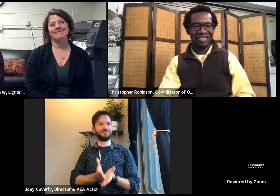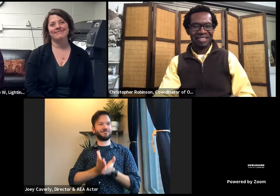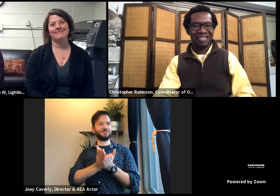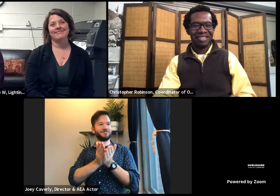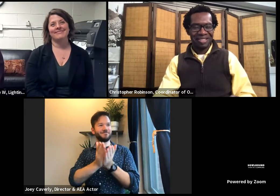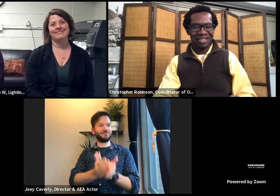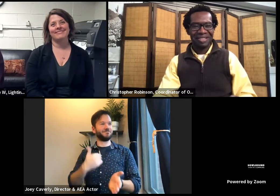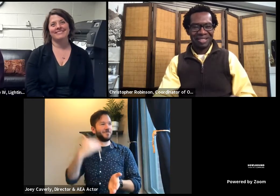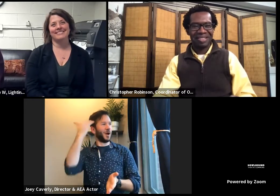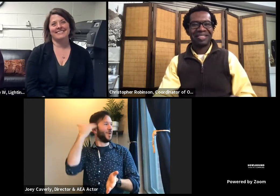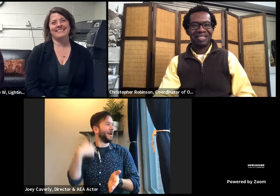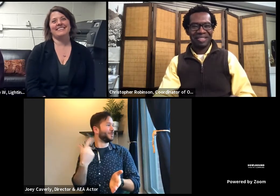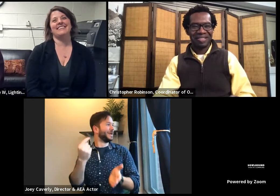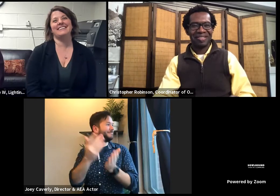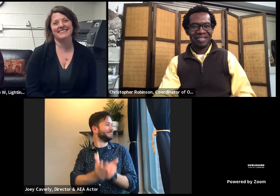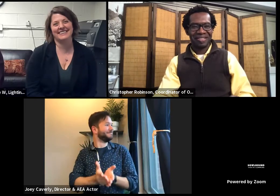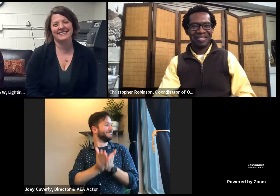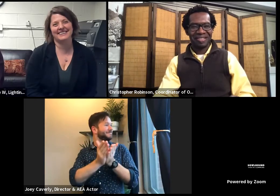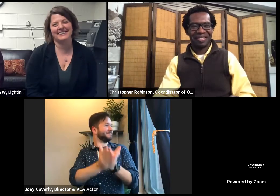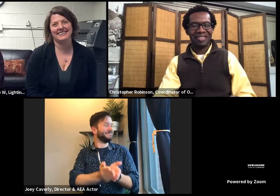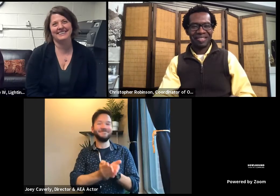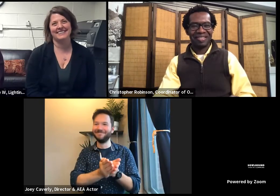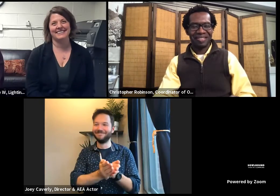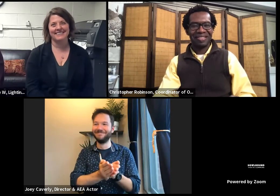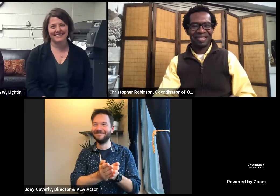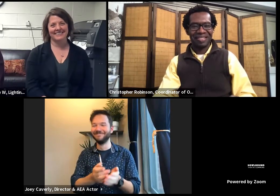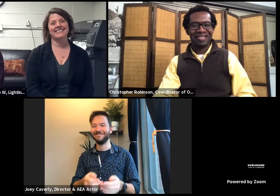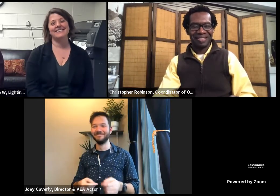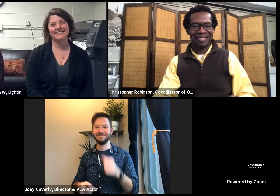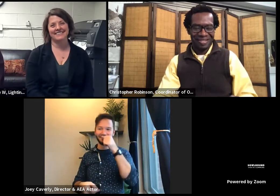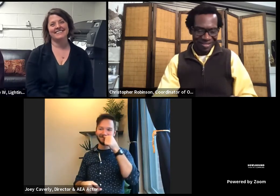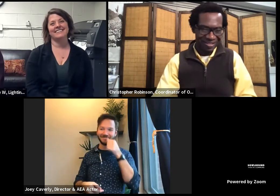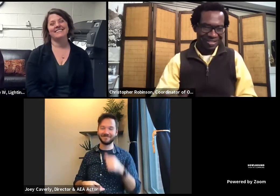sea of accommodation, and she was on that ship,